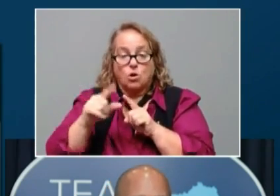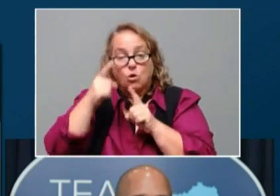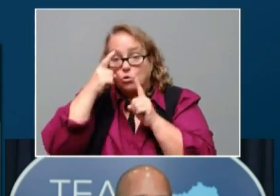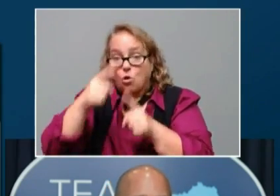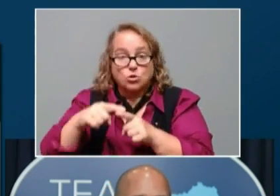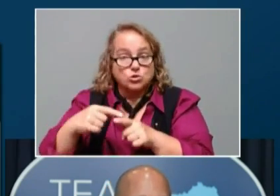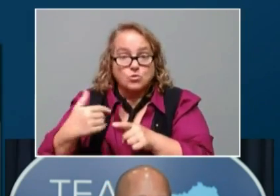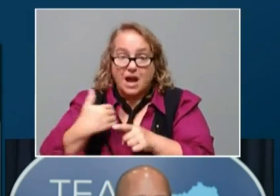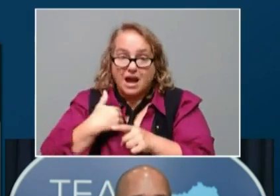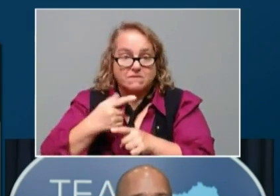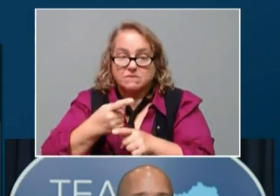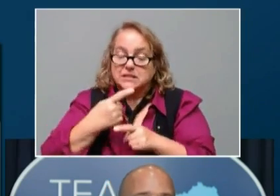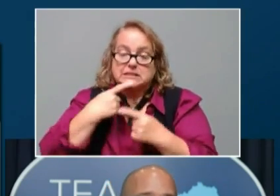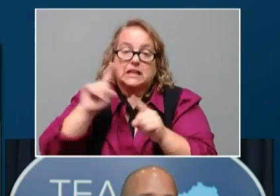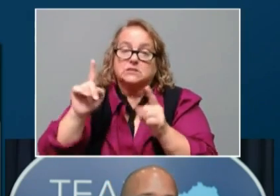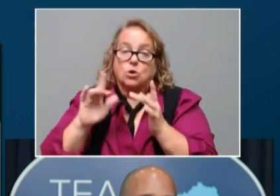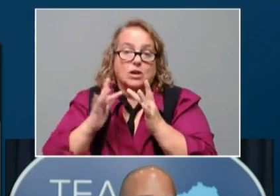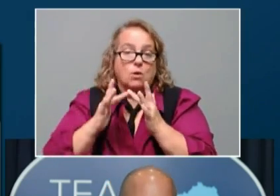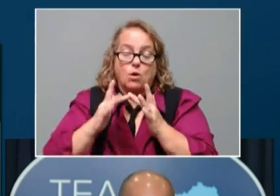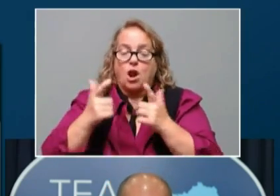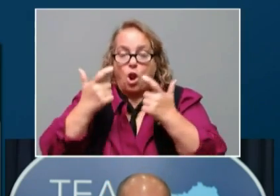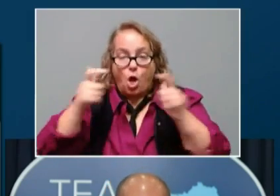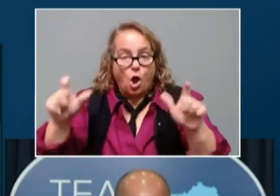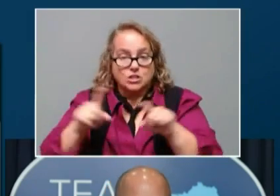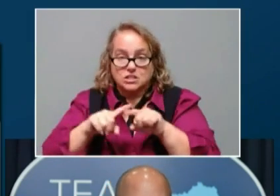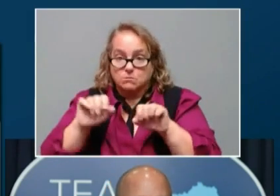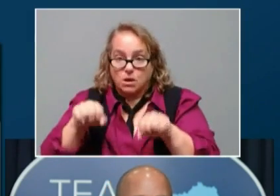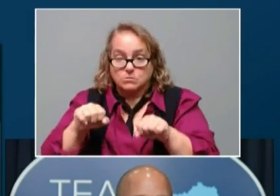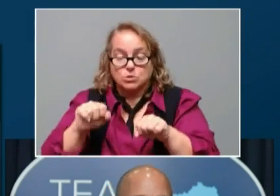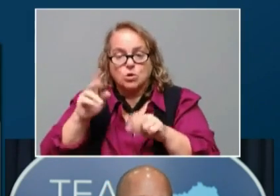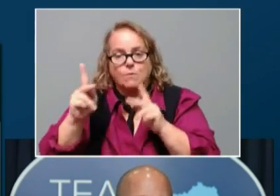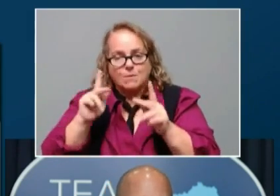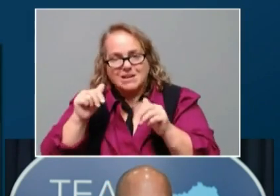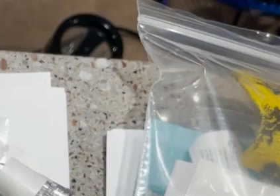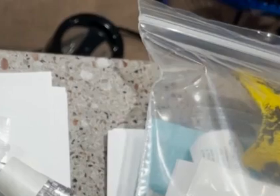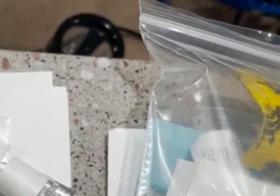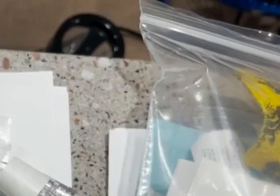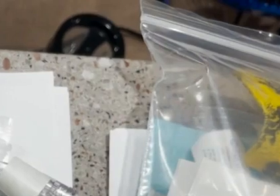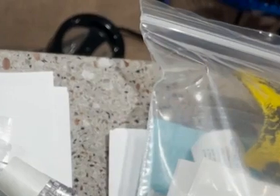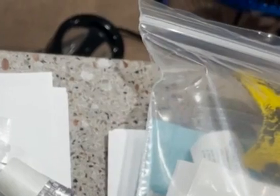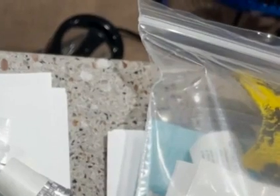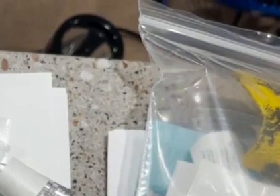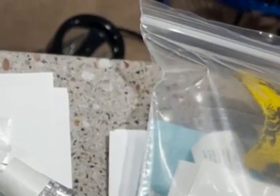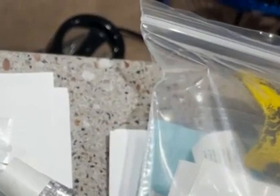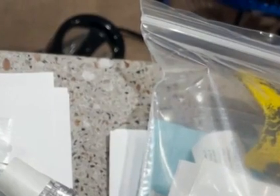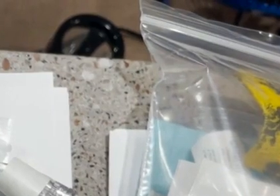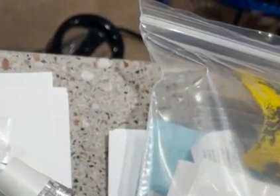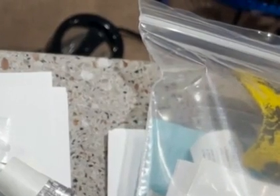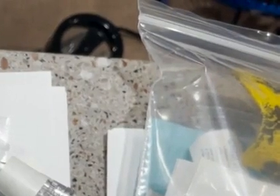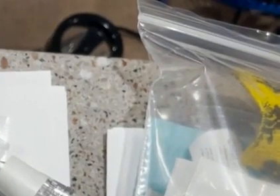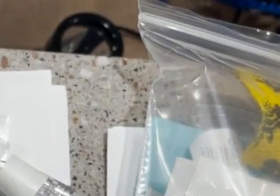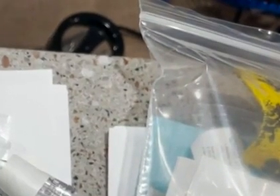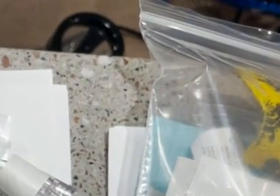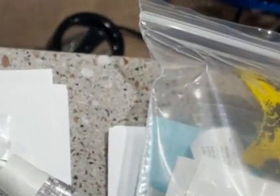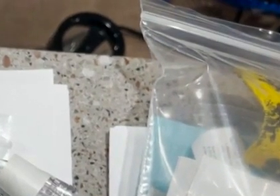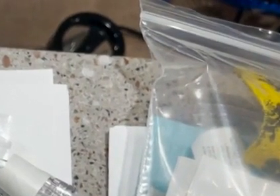THE GOAL ISO T HAVE THE NETWORK IS SUCCESSFUL AND AS LARGE AS WE CAN SO THAT PEOPLE CAN HAVE CEACSS TO THE ANTIBODY